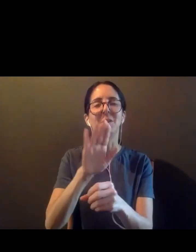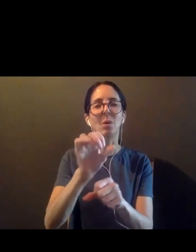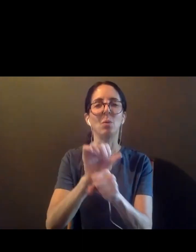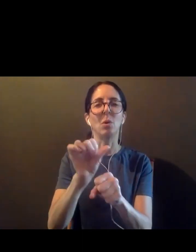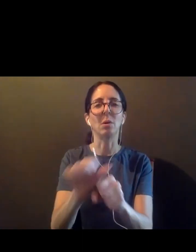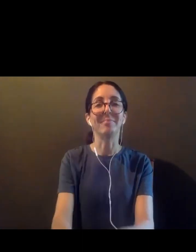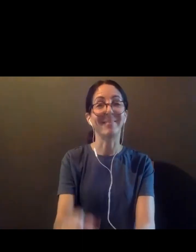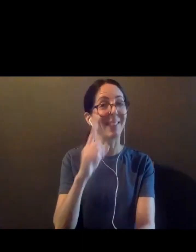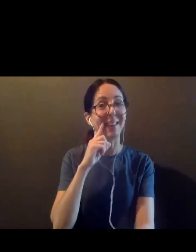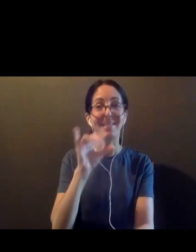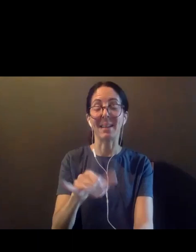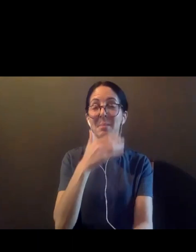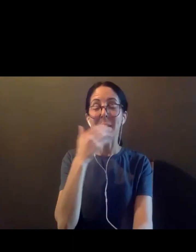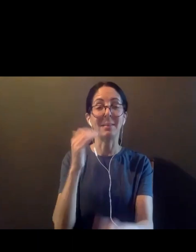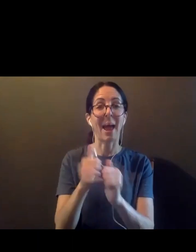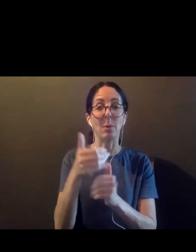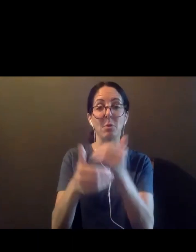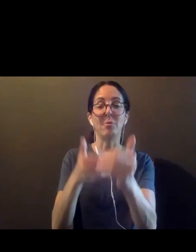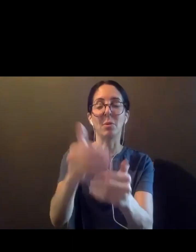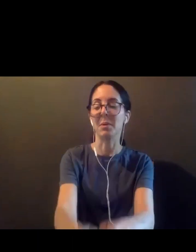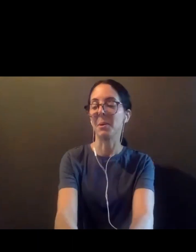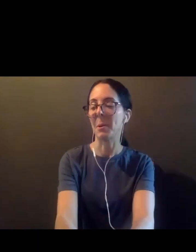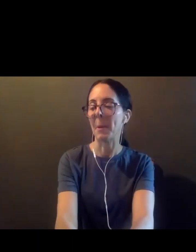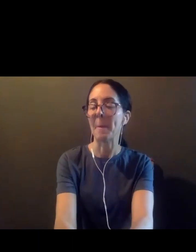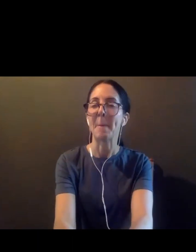the way forward, that’s way we build trust.